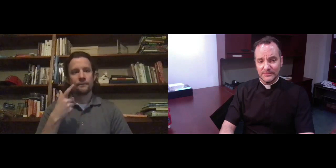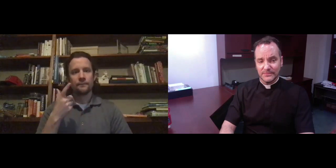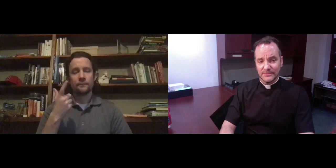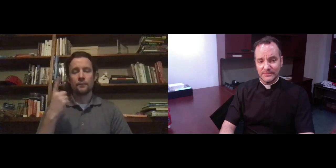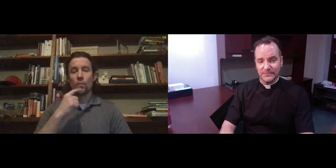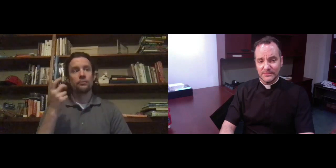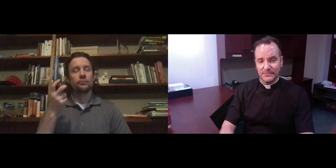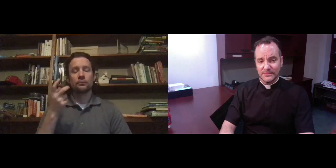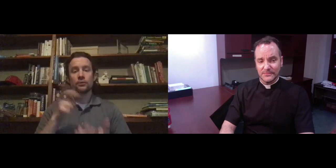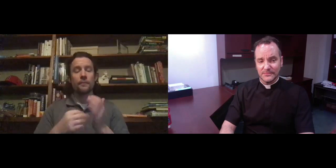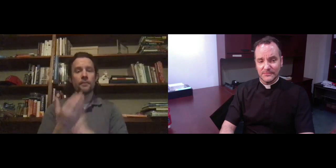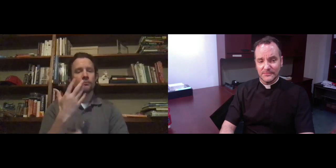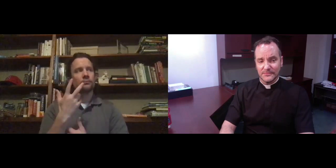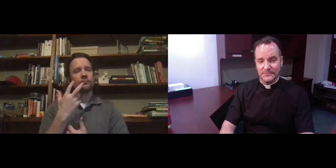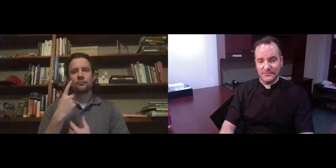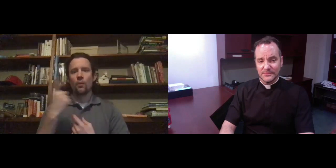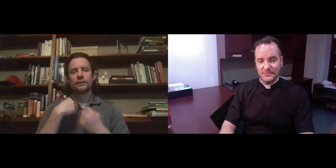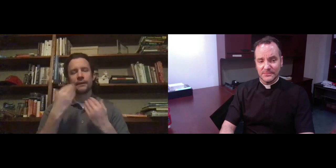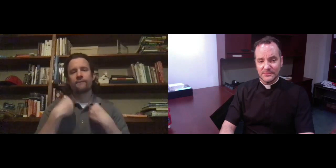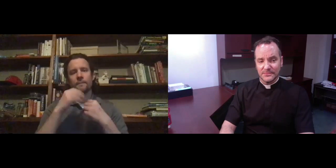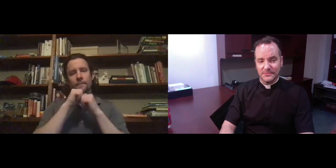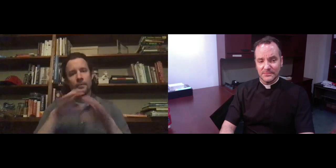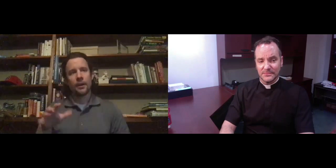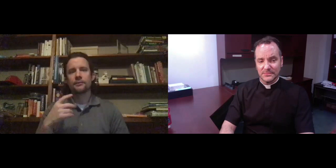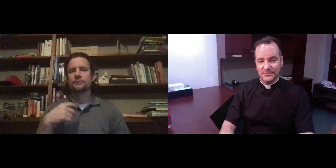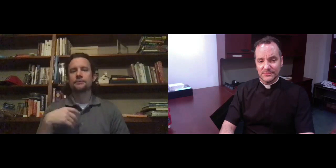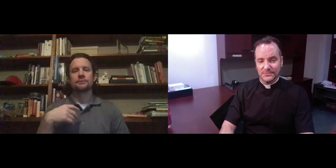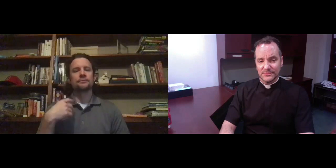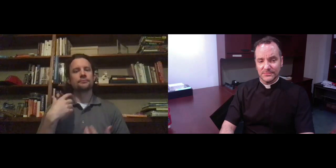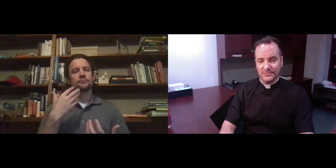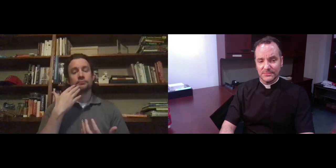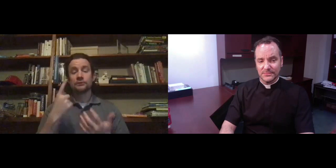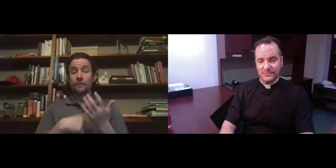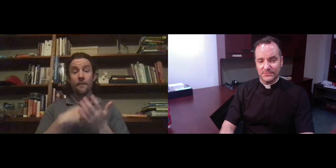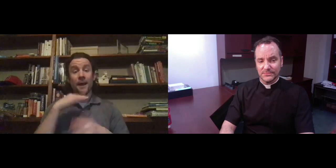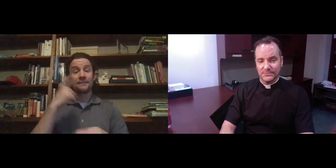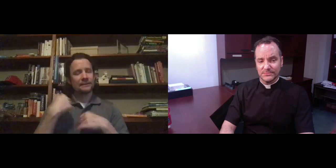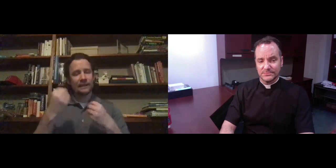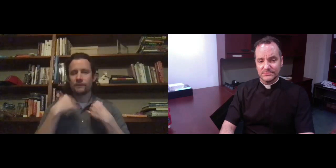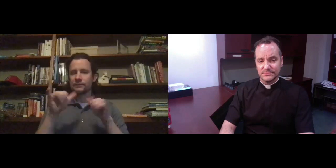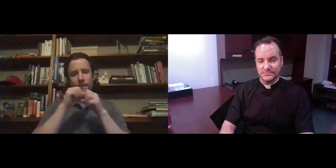(Kyle:Yeah, every day is a gift. In the morning you should feel